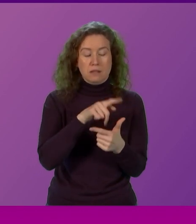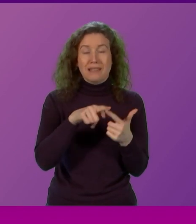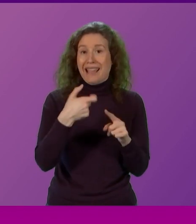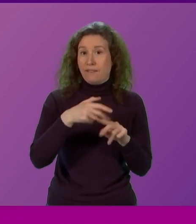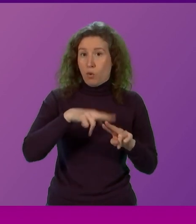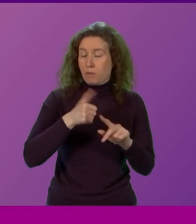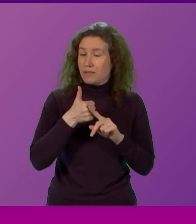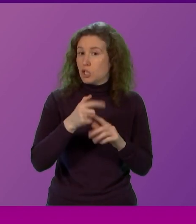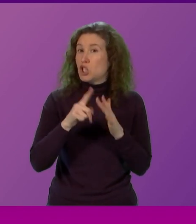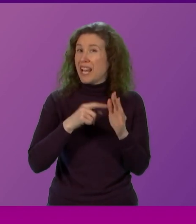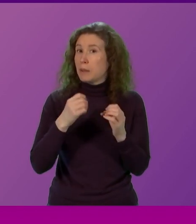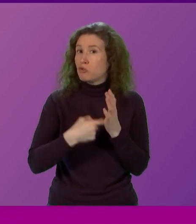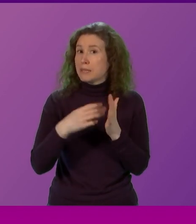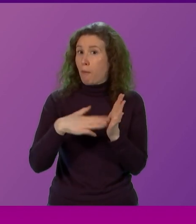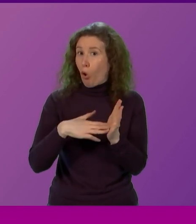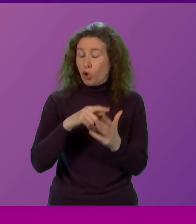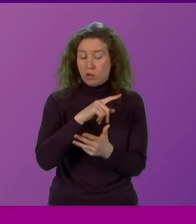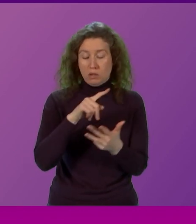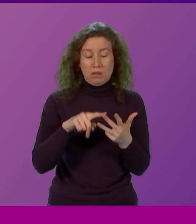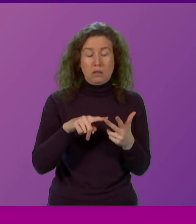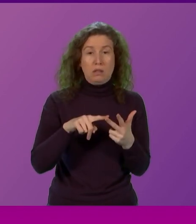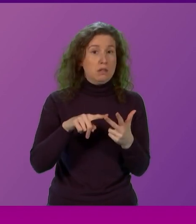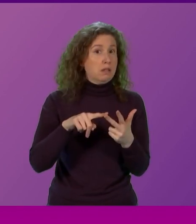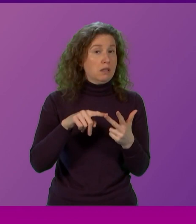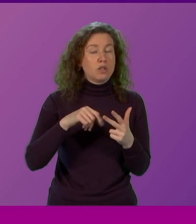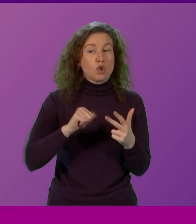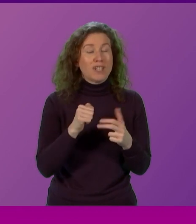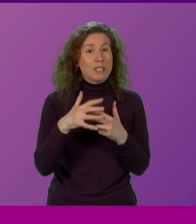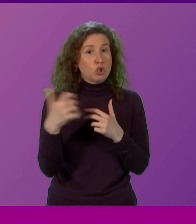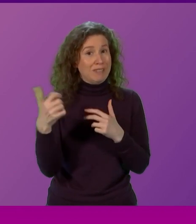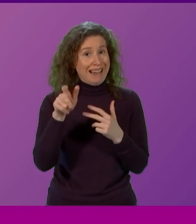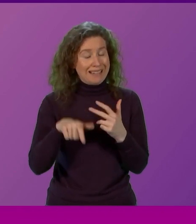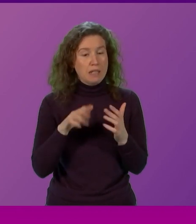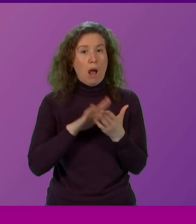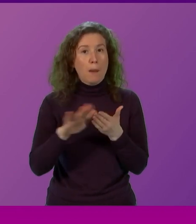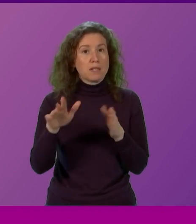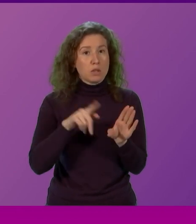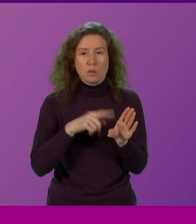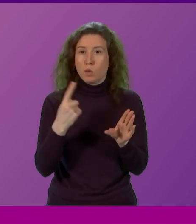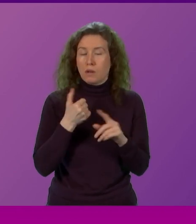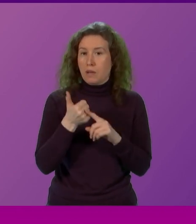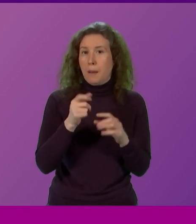by Jacob Rees-Mogg; and the Scottish Greens’ candidate, Humza Yousaf, backed by Peter Murrell.